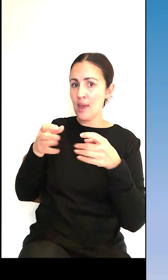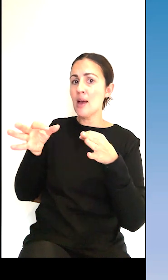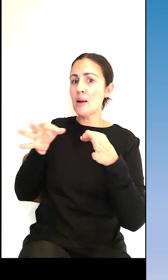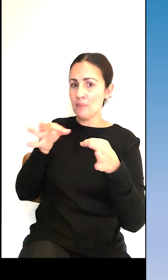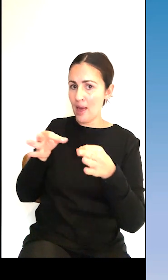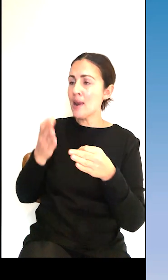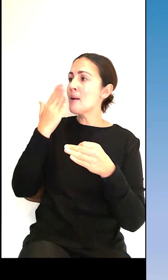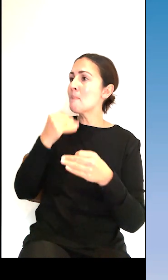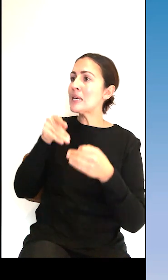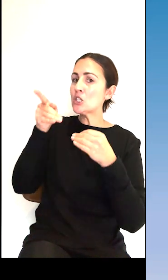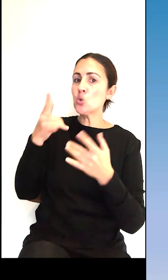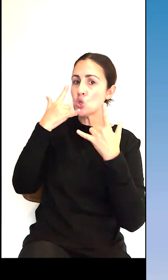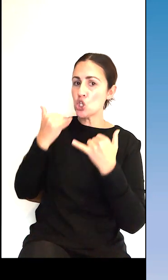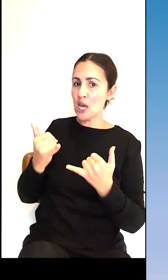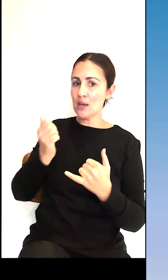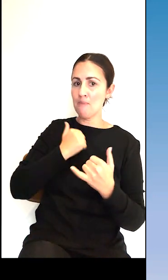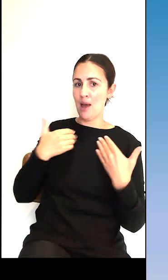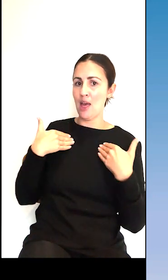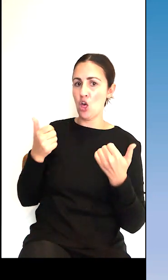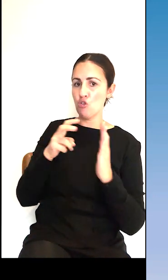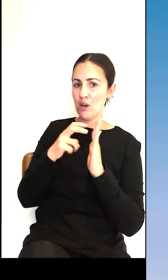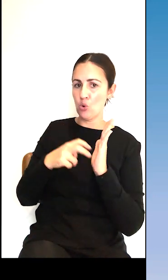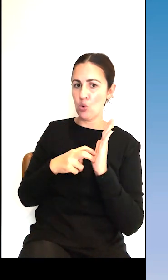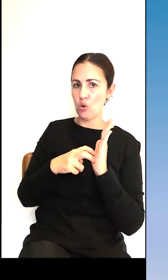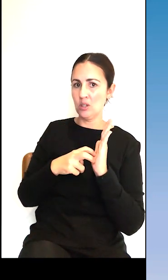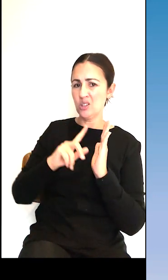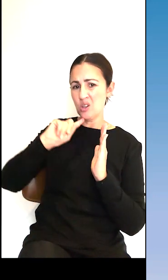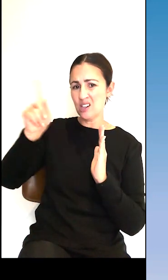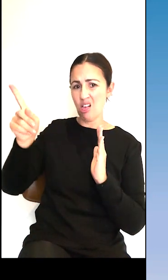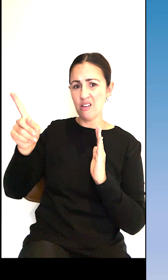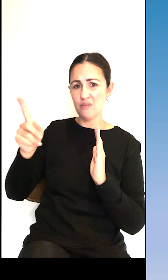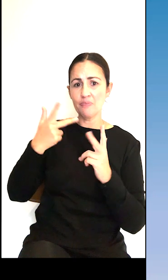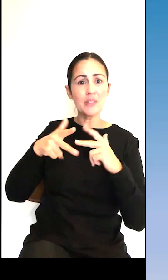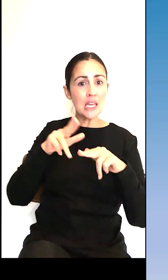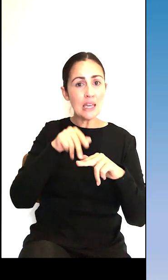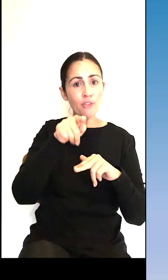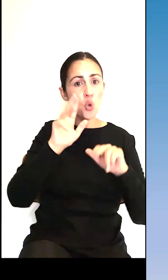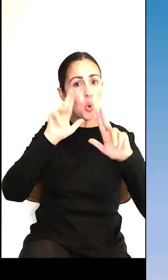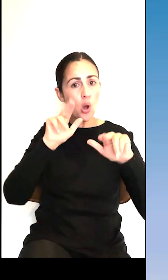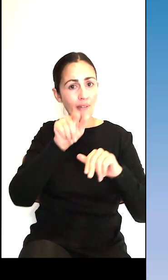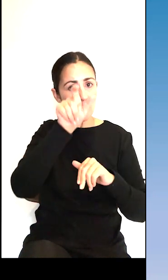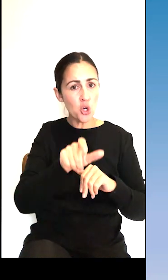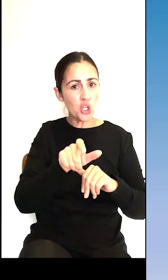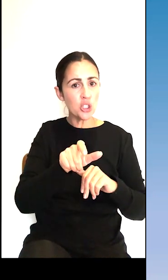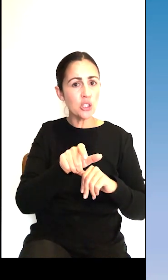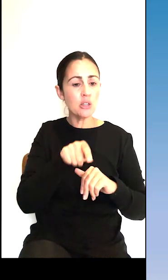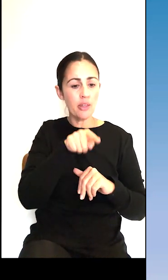Please make sure you can access that. So, it is important to communicate that very clearly because it may